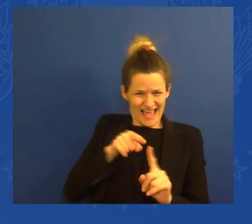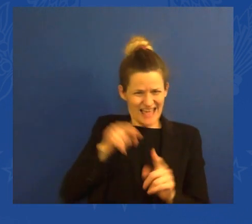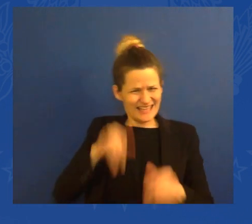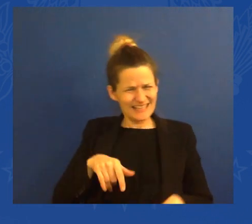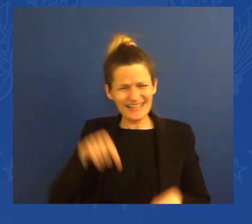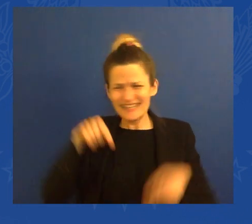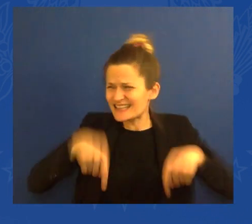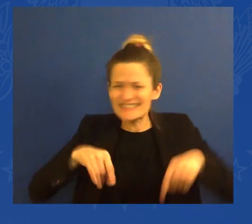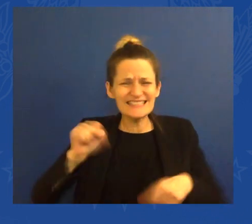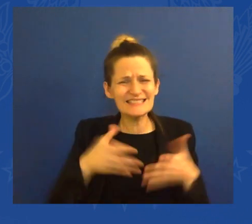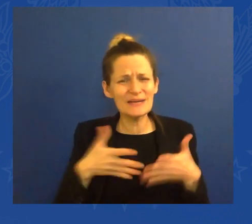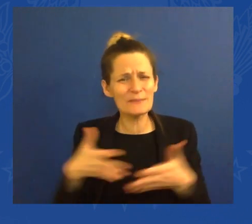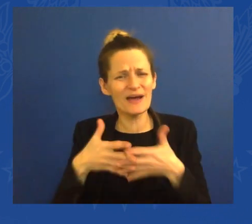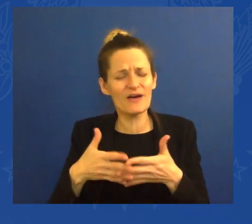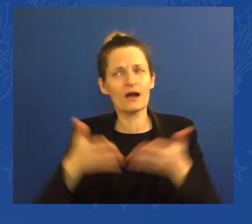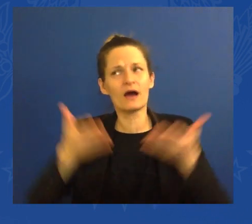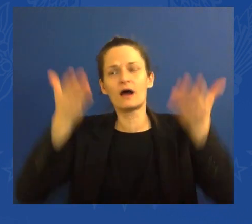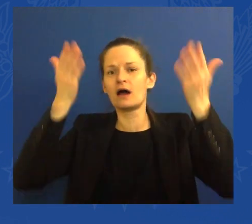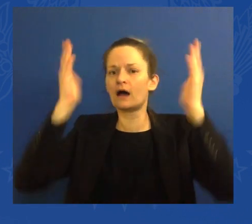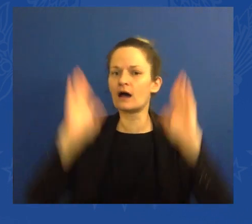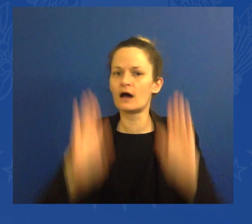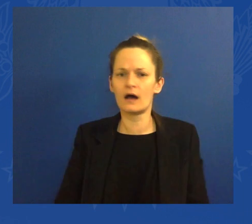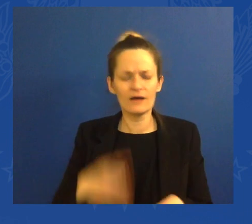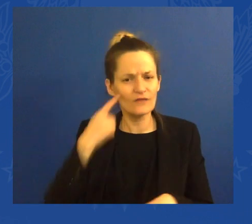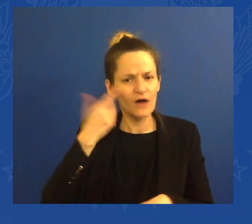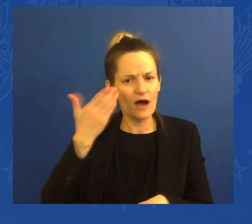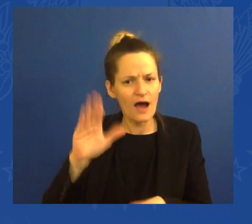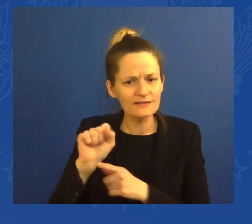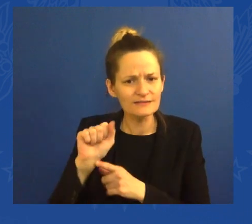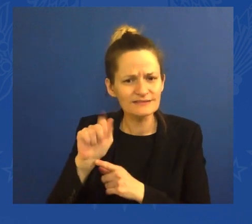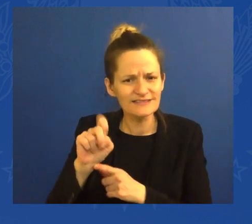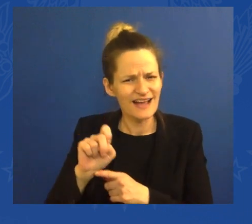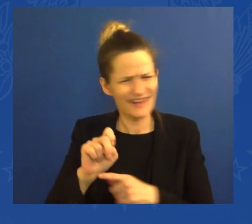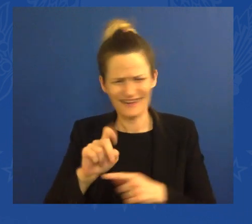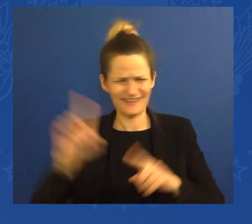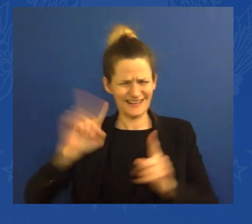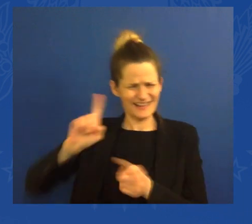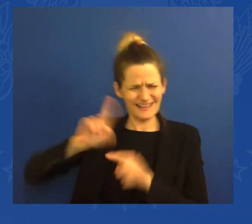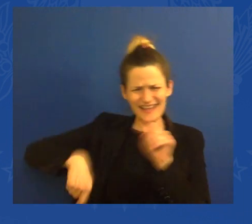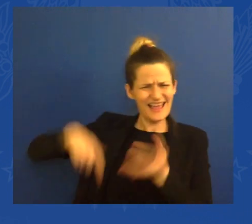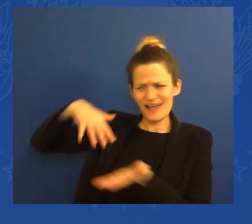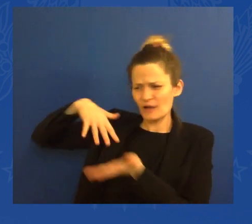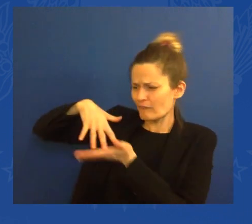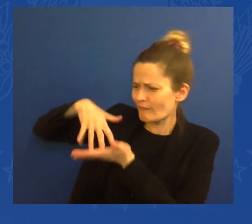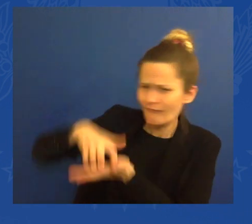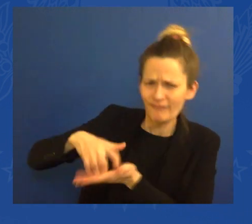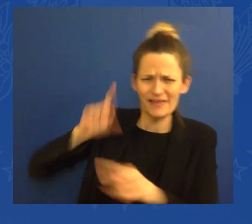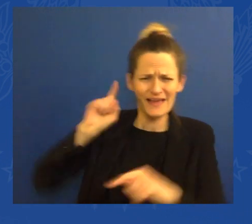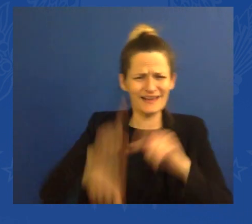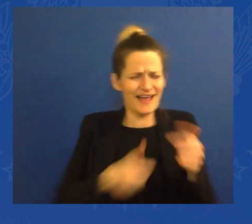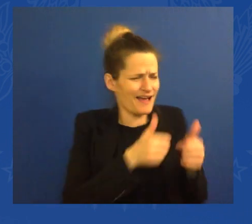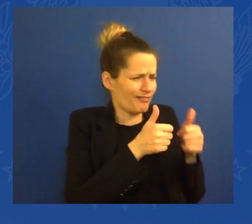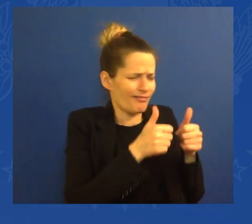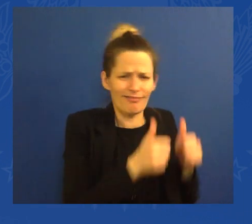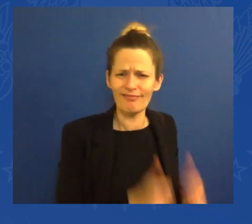And that -- it's outside -- this bridge, also, has outdated design. Tight curves led to higher-than-average crash rates